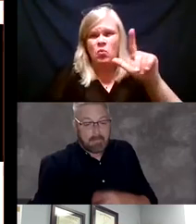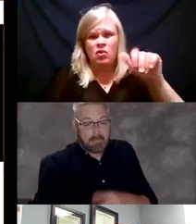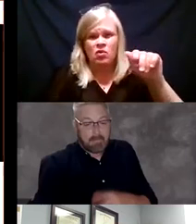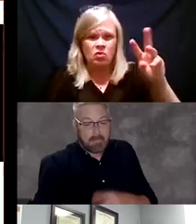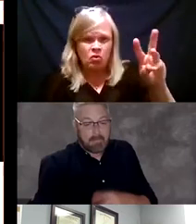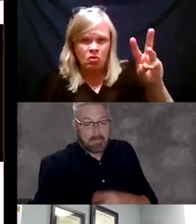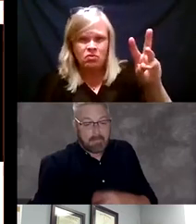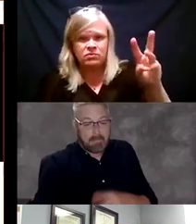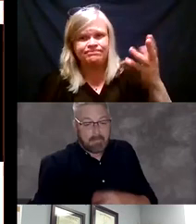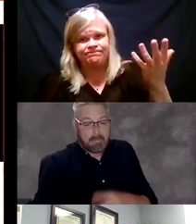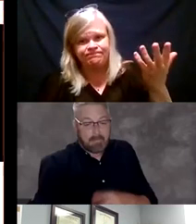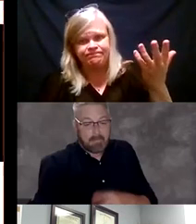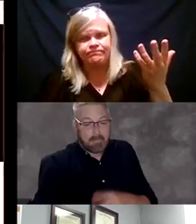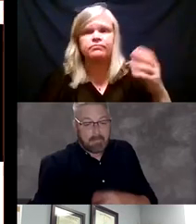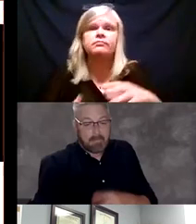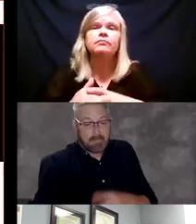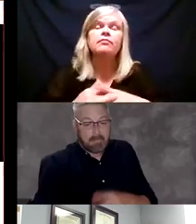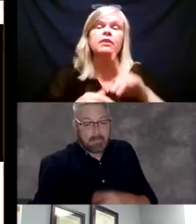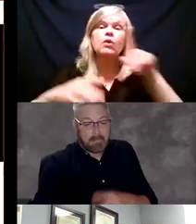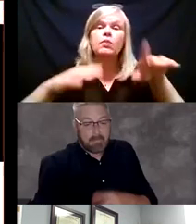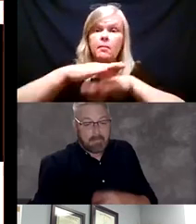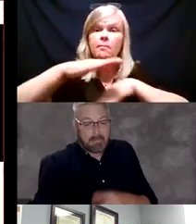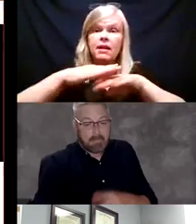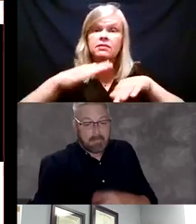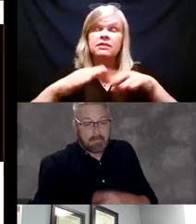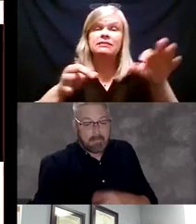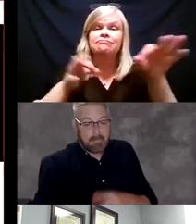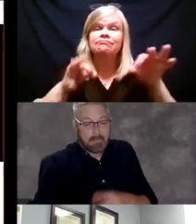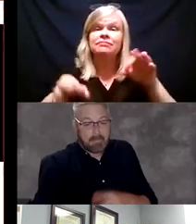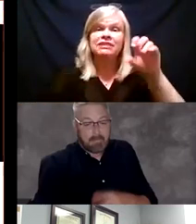SO THE BASIC DEFINITION OF SEXUAL ABUSE IN THE CRIMINAL